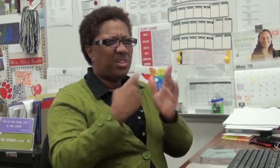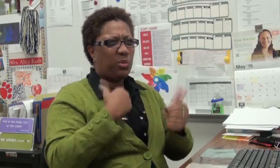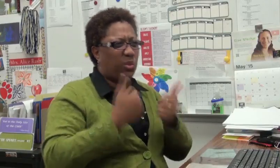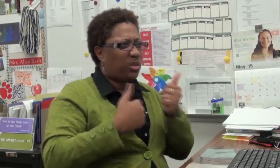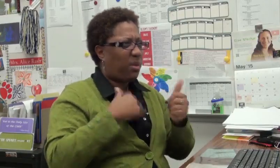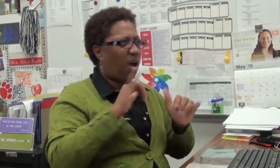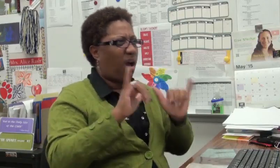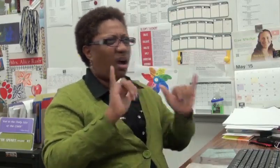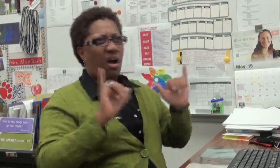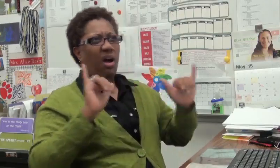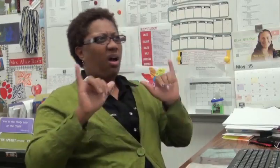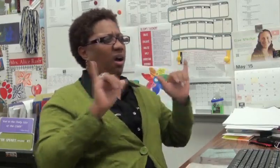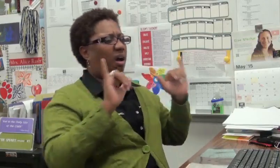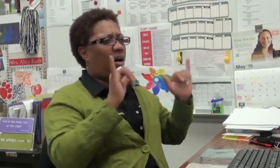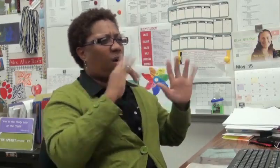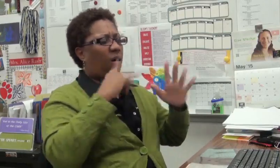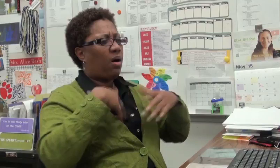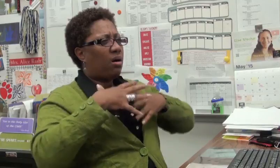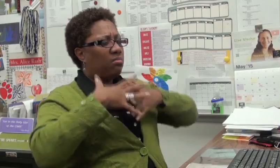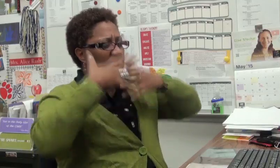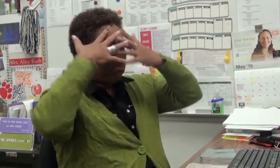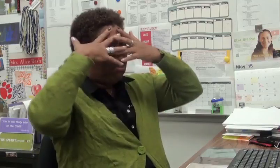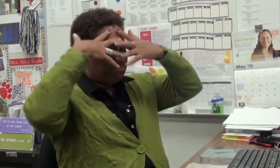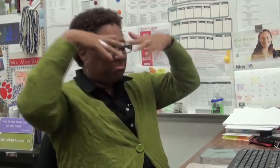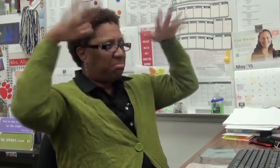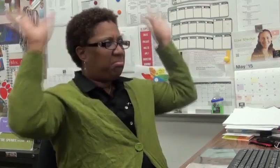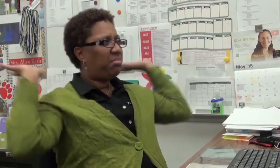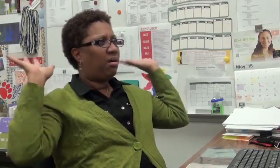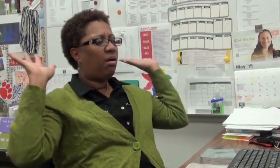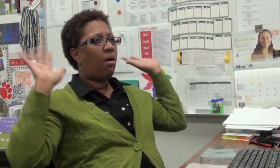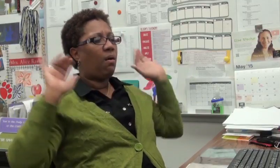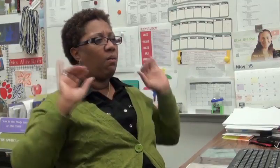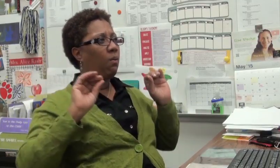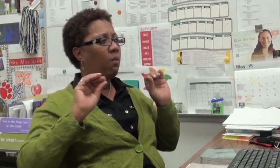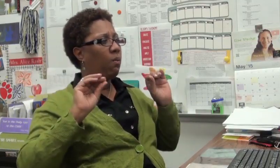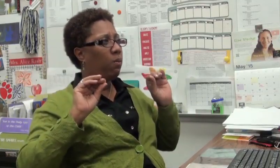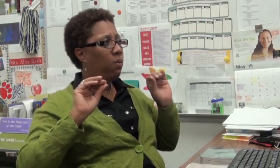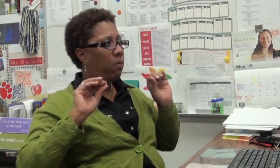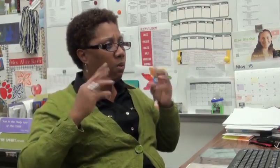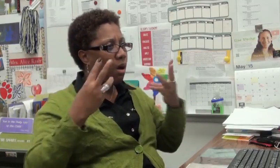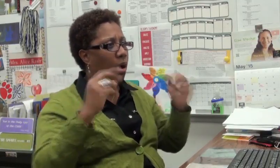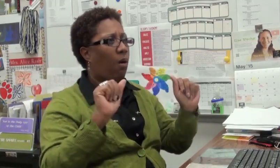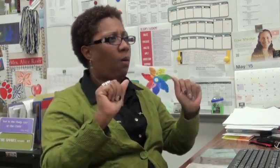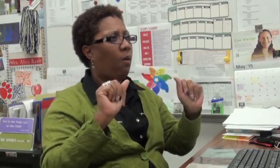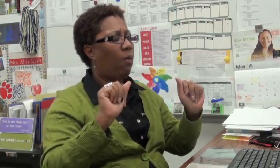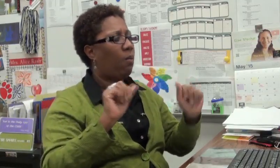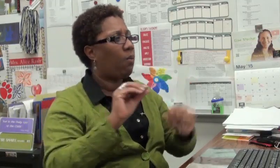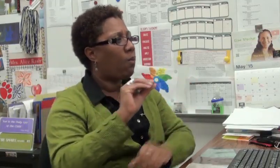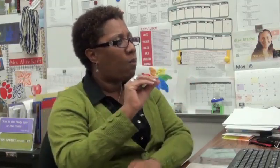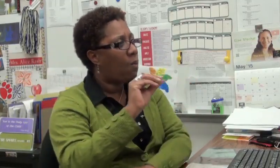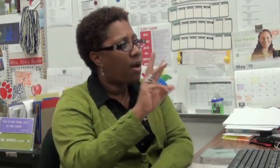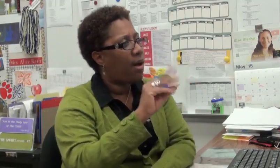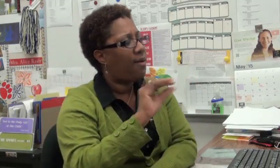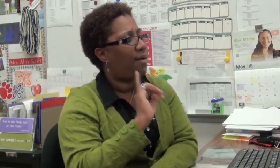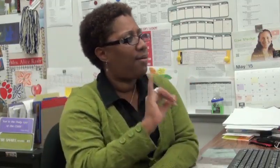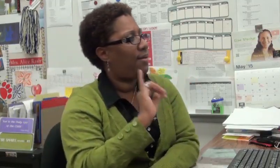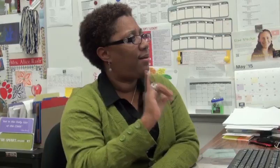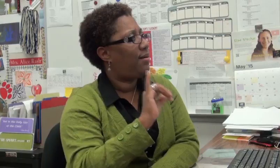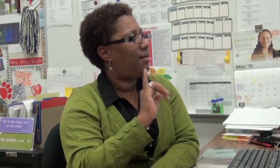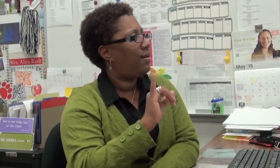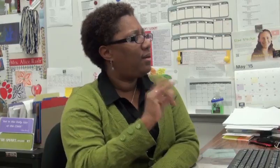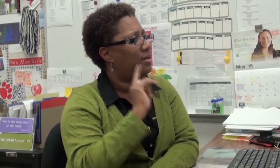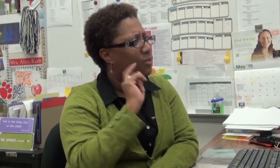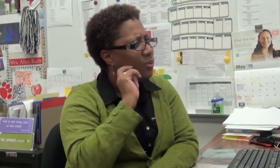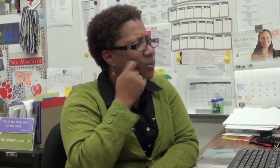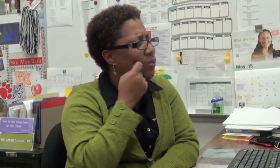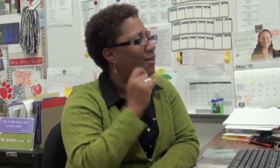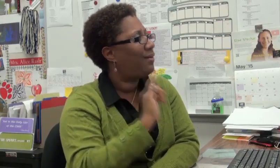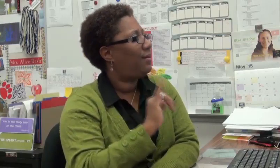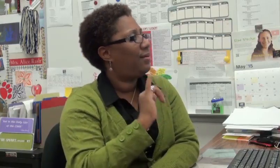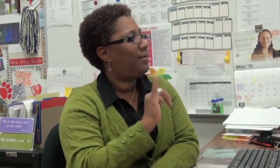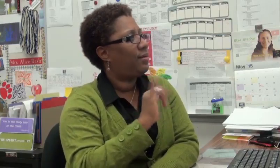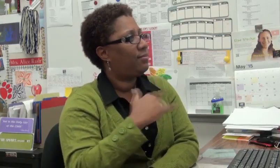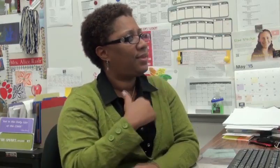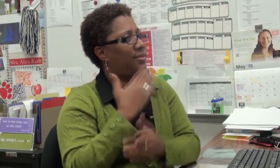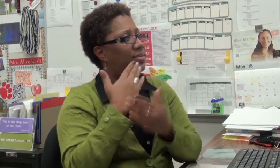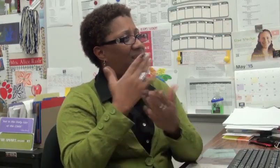Learning about these three parts of my identity that was like having scales fall from my eyes.